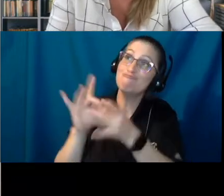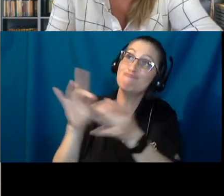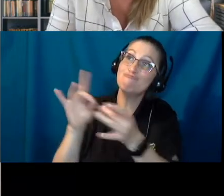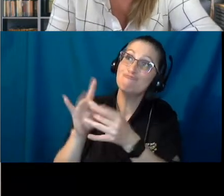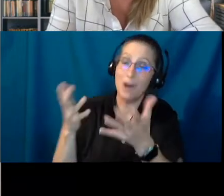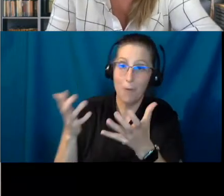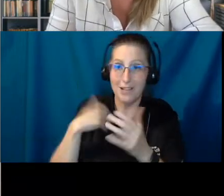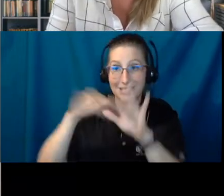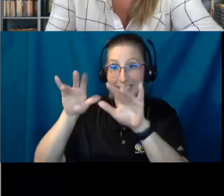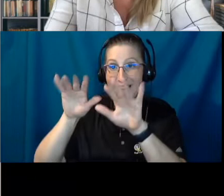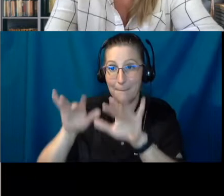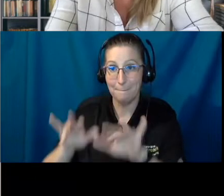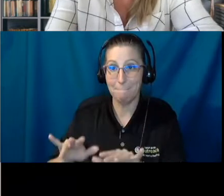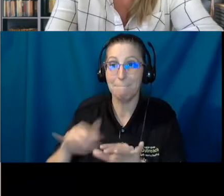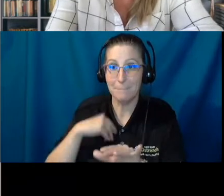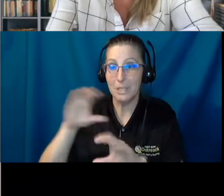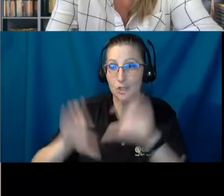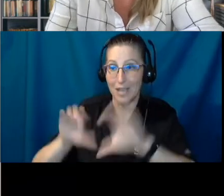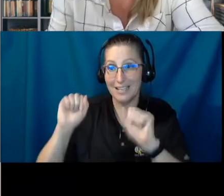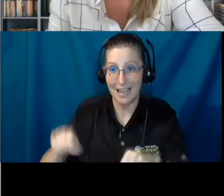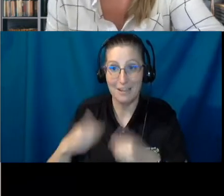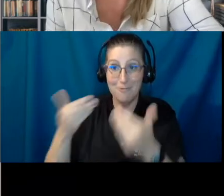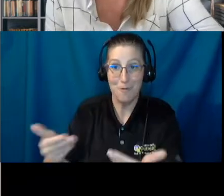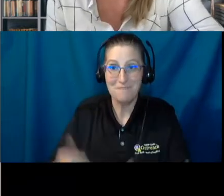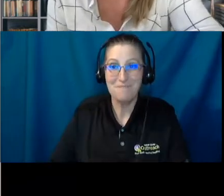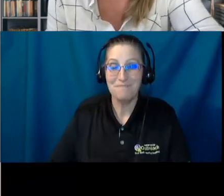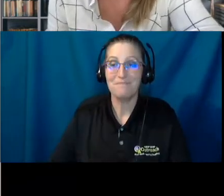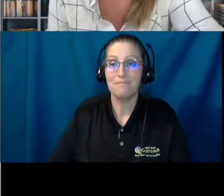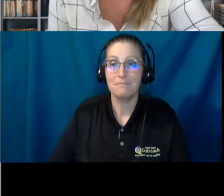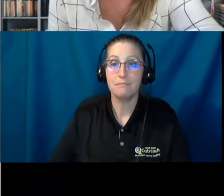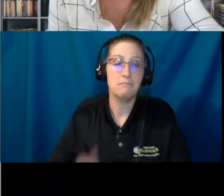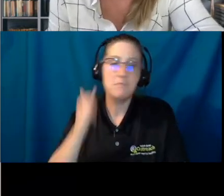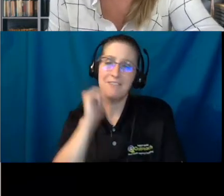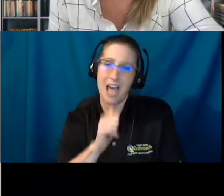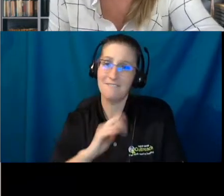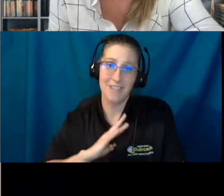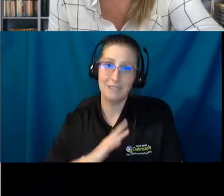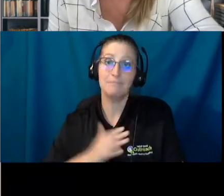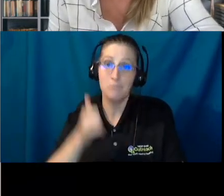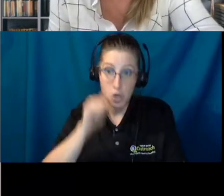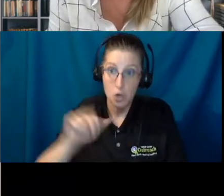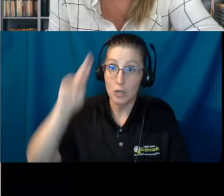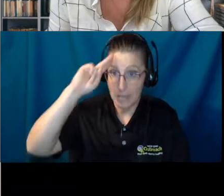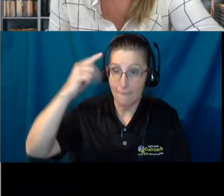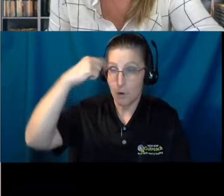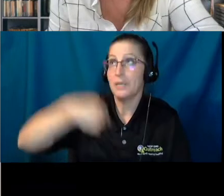the chat. But if not, I mean Girl Scouts was definitely one for me, I did it all the way